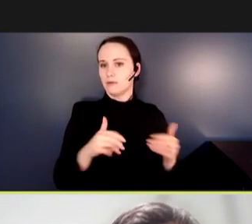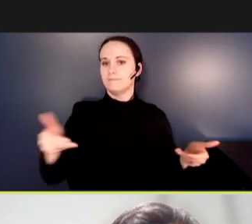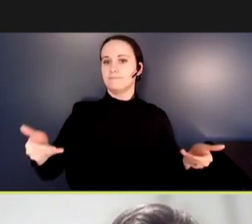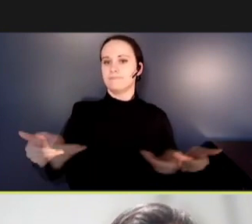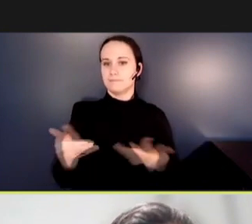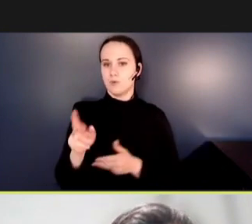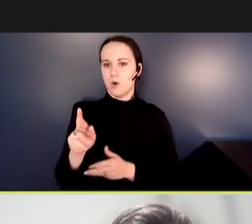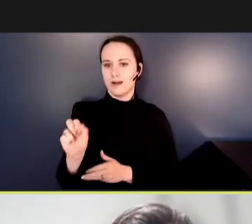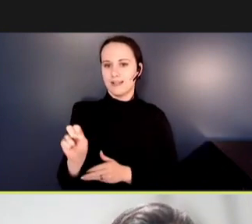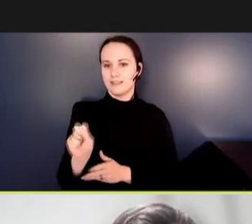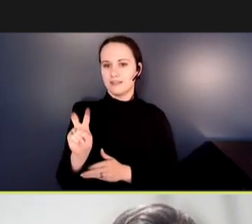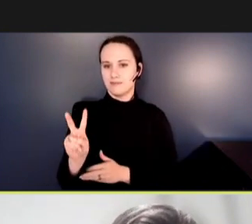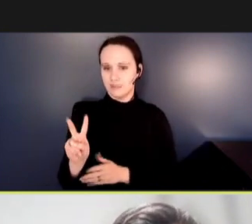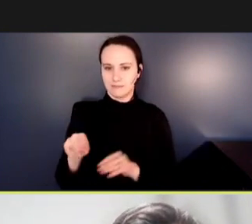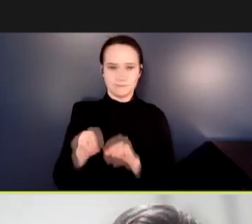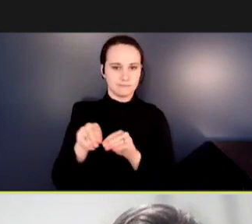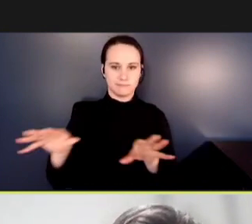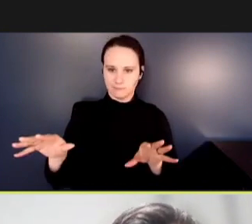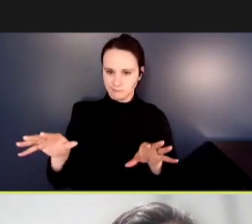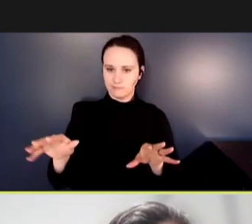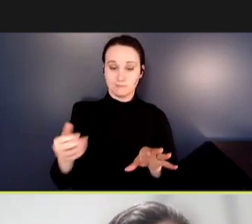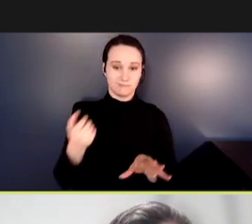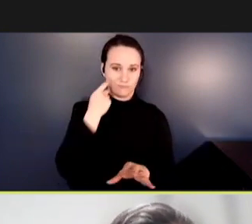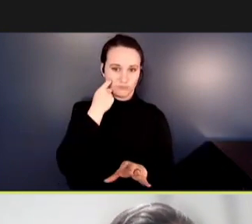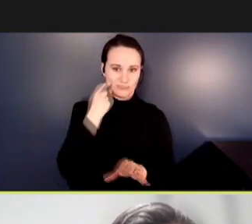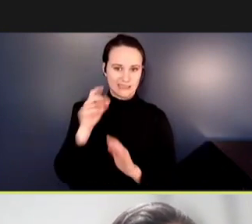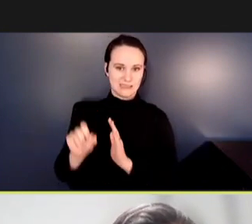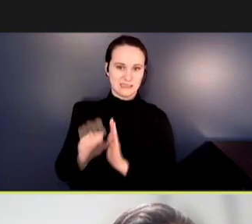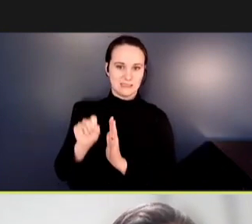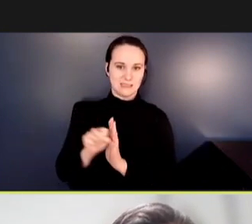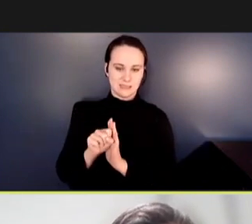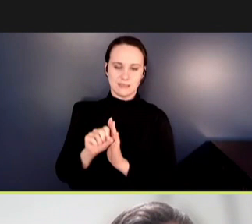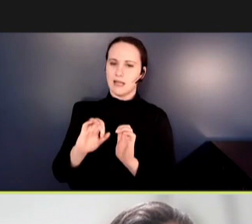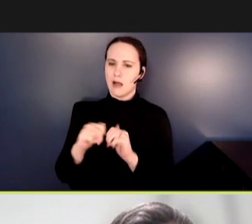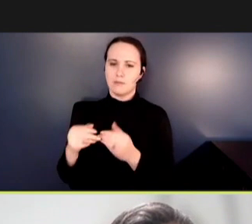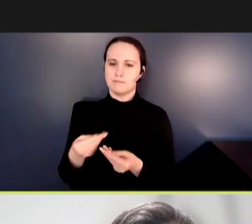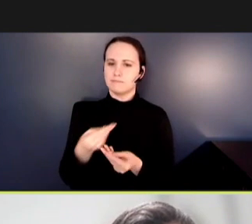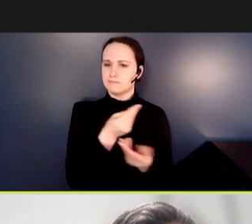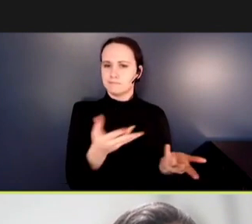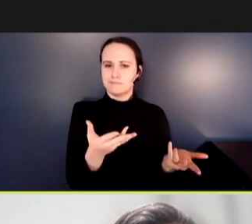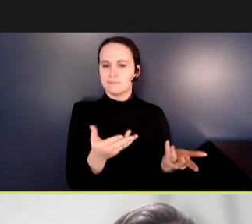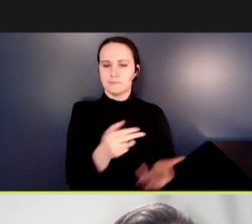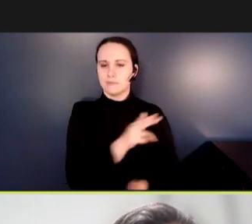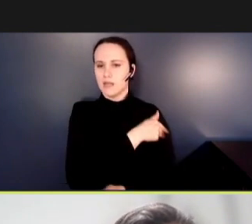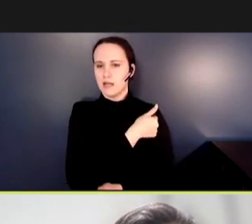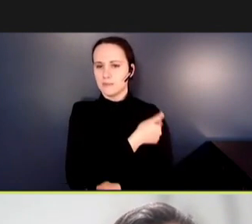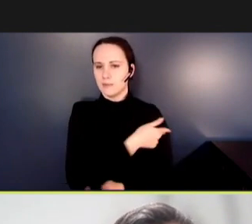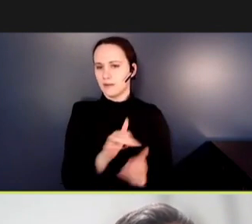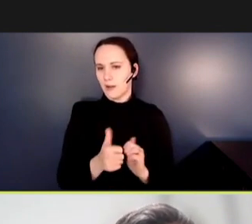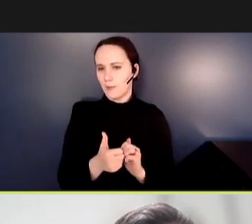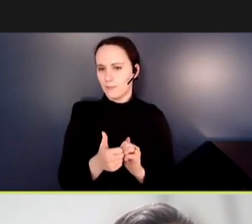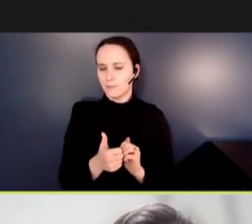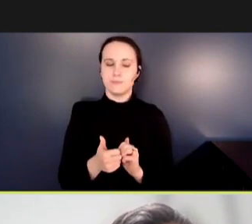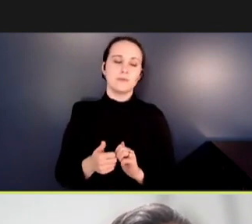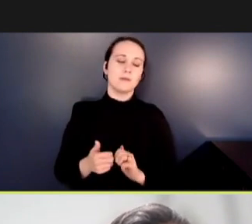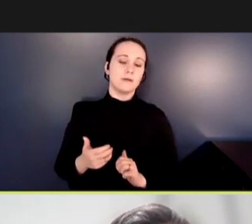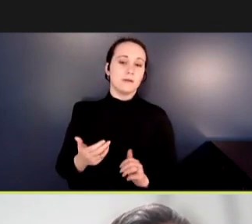immunization products last season to our hospital. And I think that some of the strategies that are